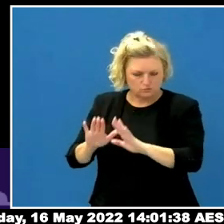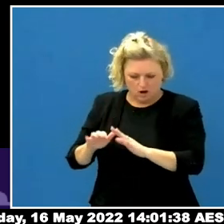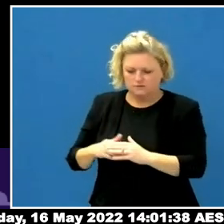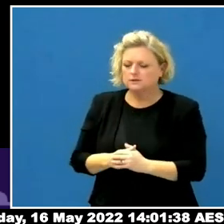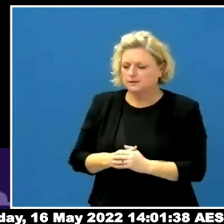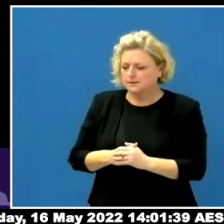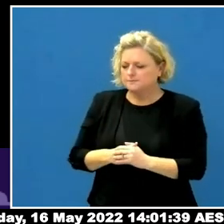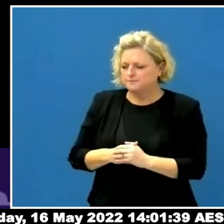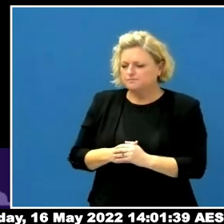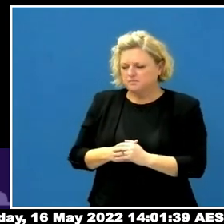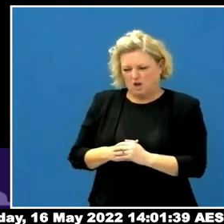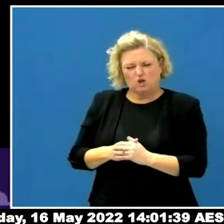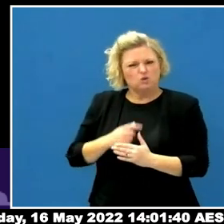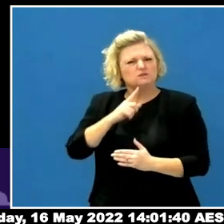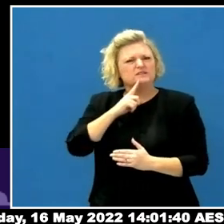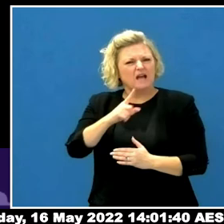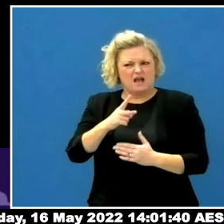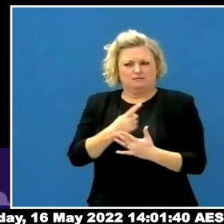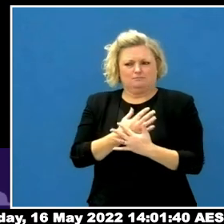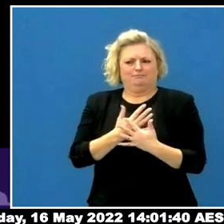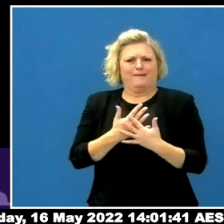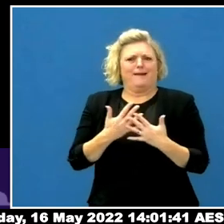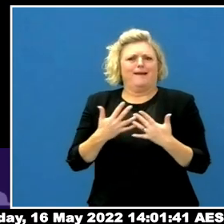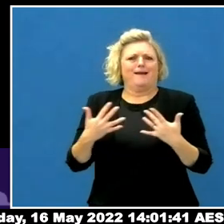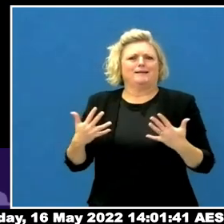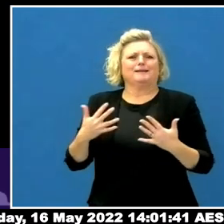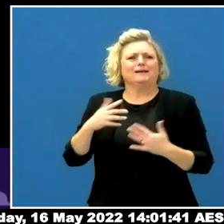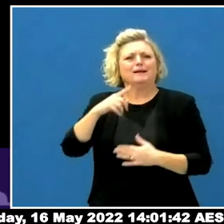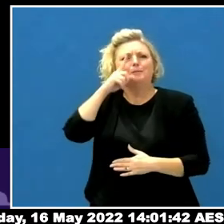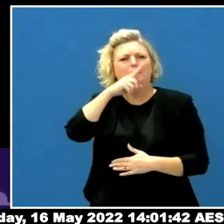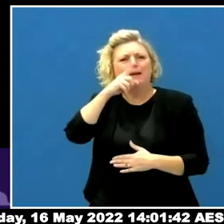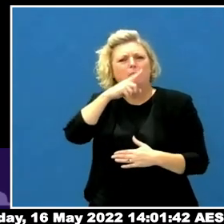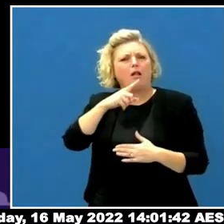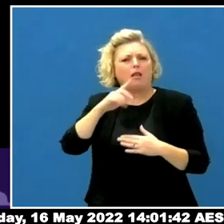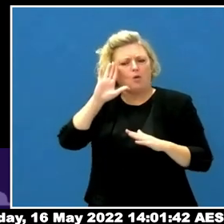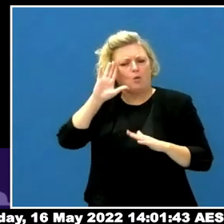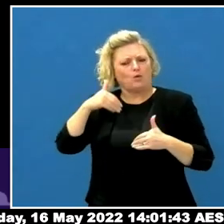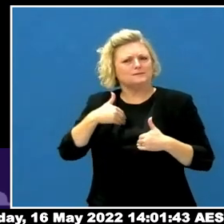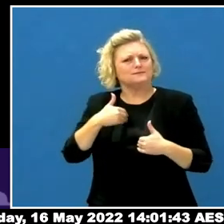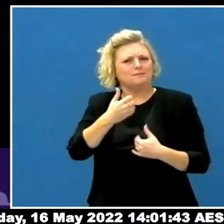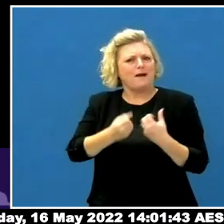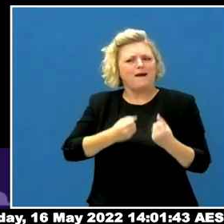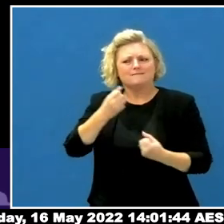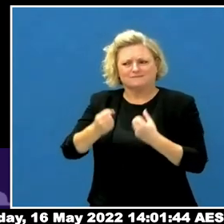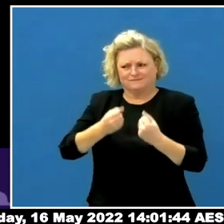Which you've been giving evidence about for Simon: "However this is not being considered with various changes implemented again."